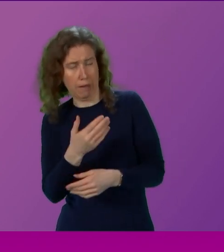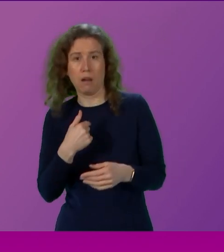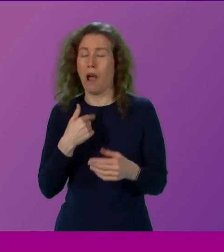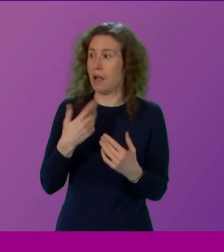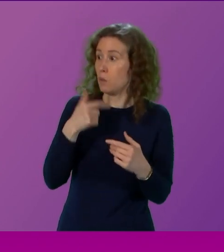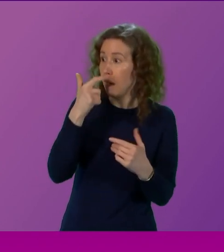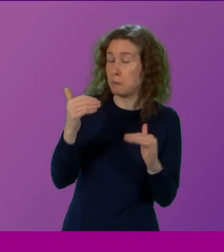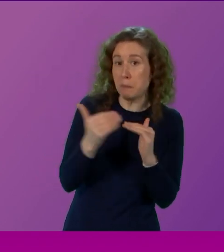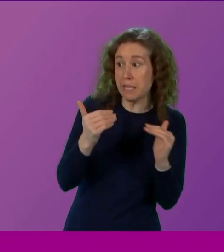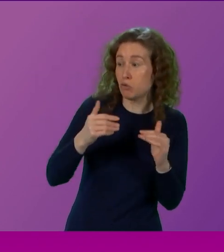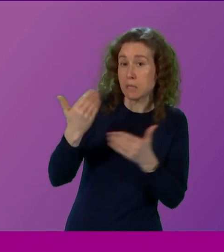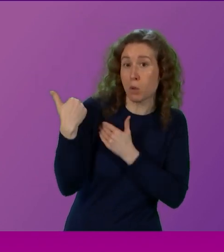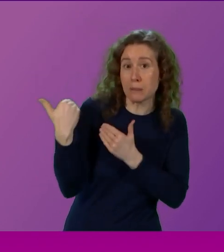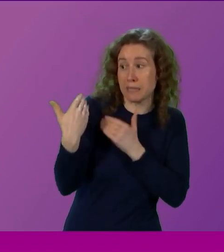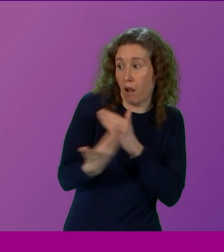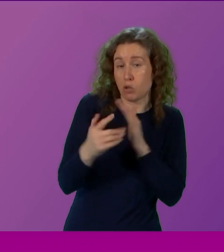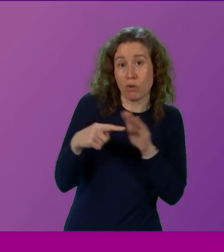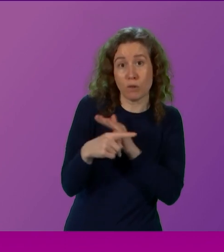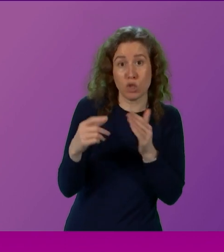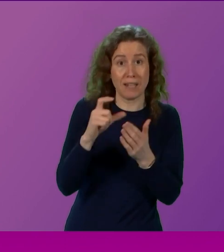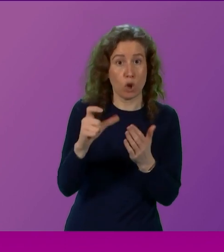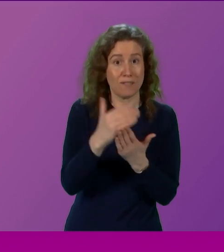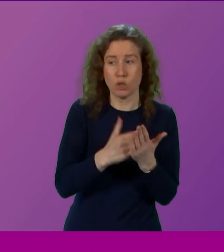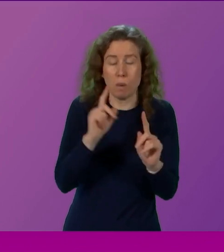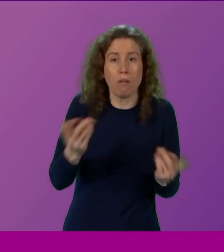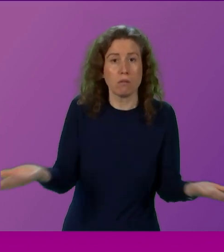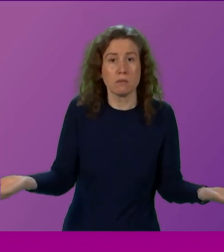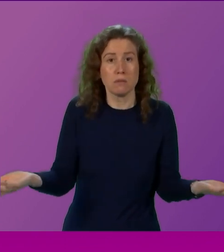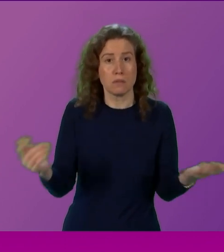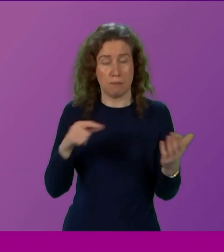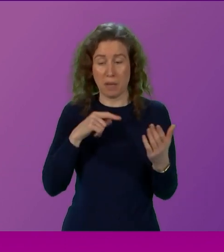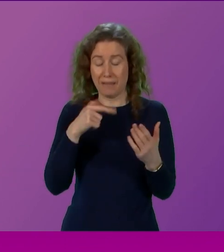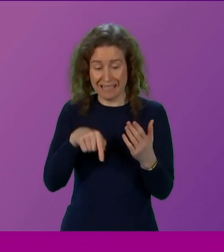under the refugee convention and the ECHR. It is a bill that the Scottish